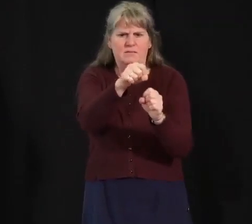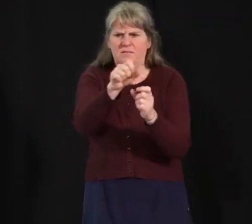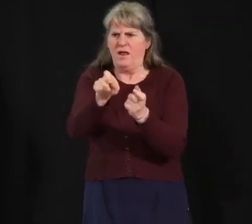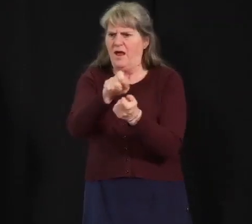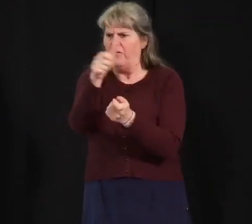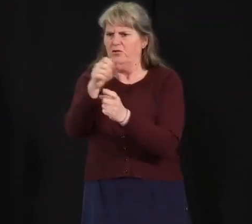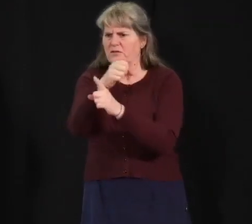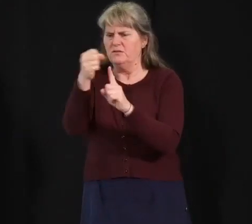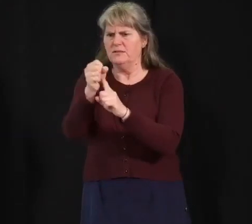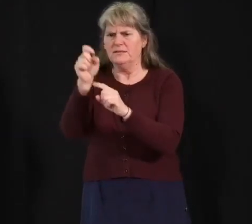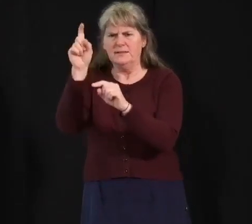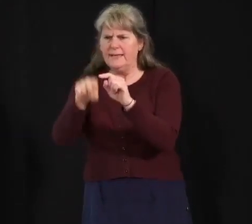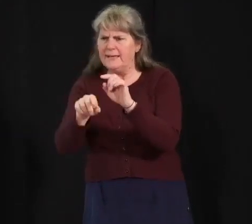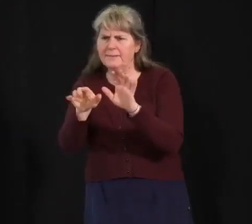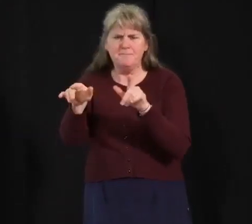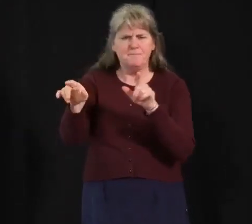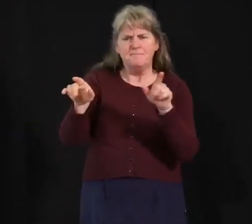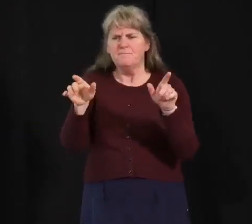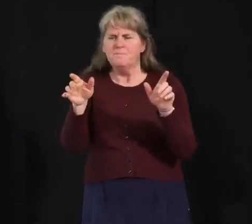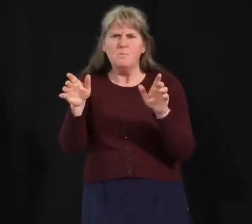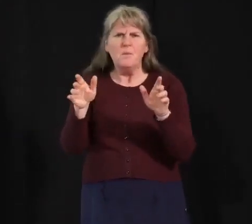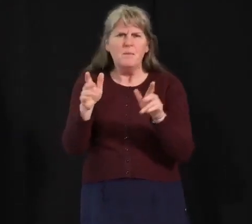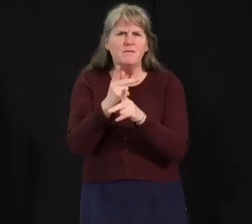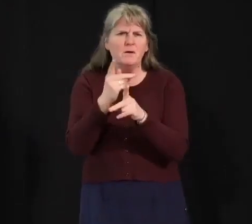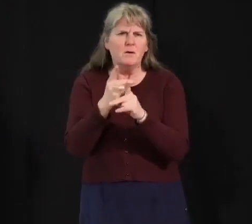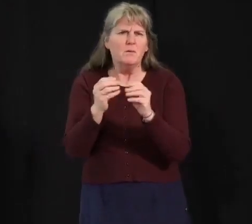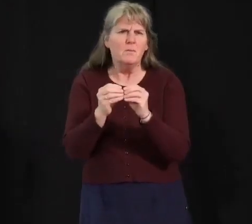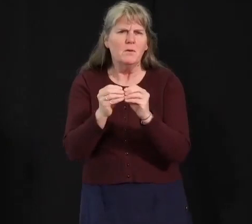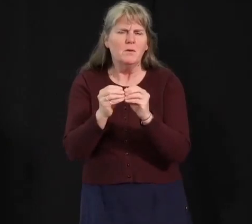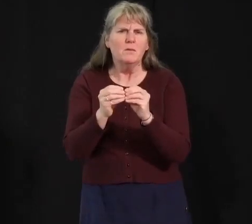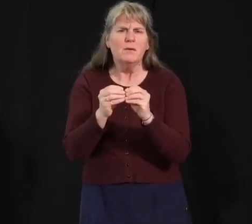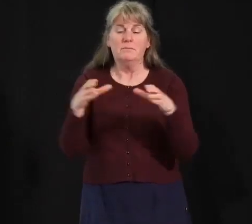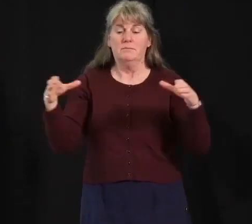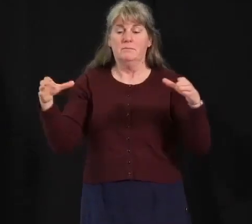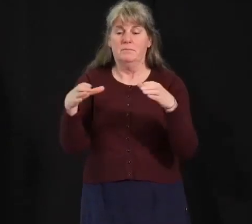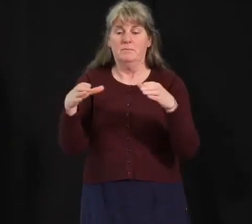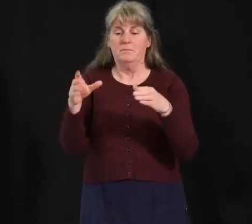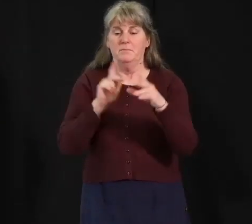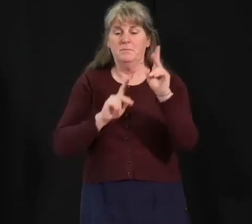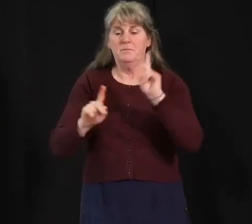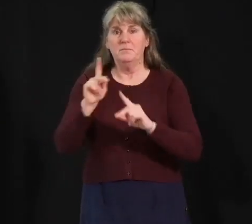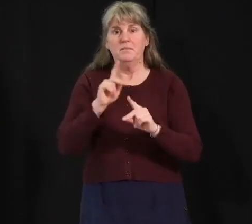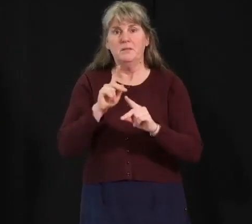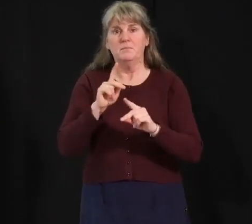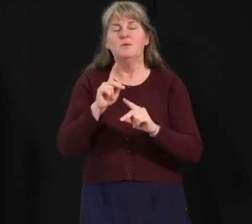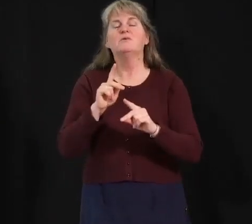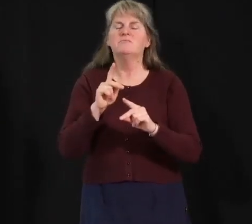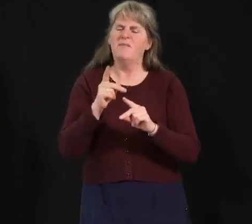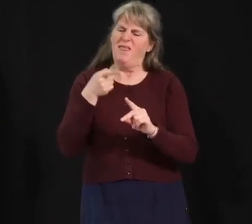even some modifications to that or how we communicate, or